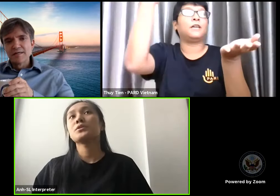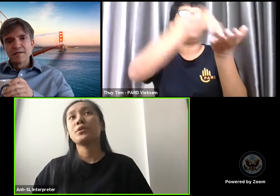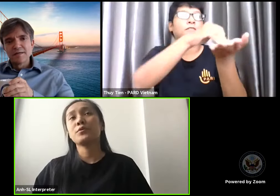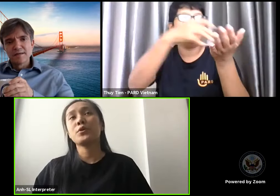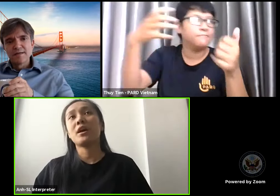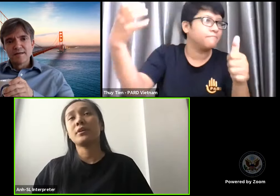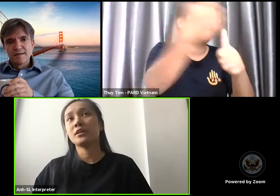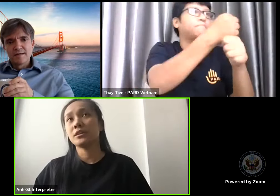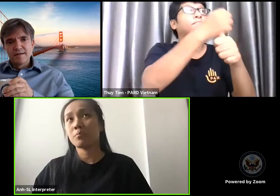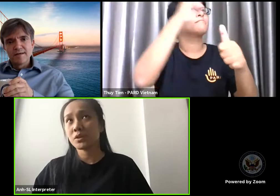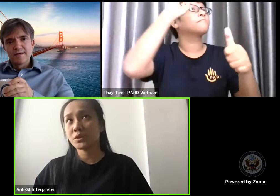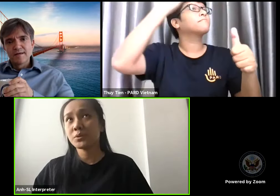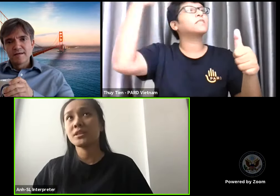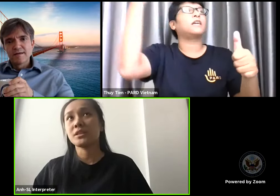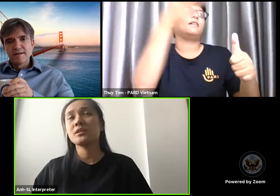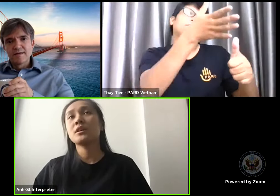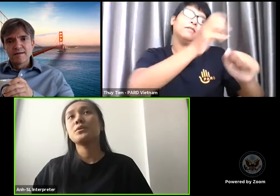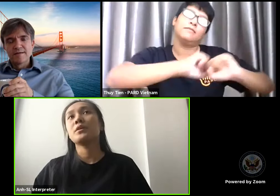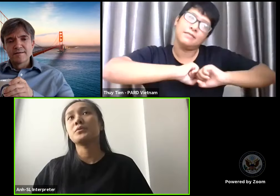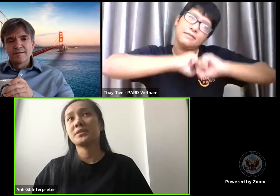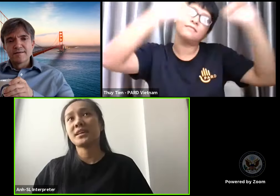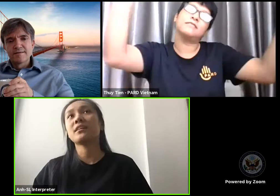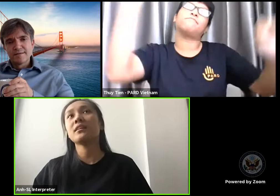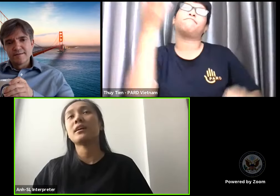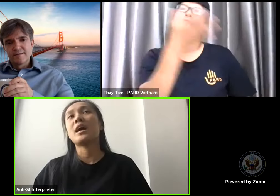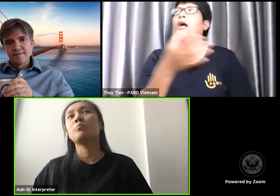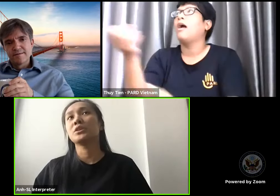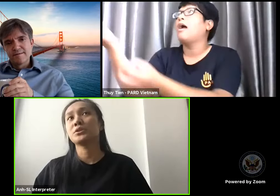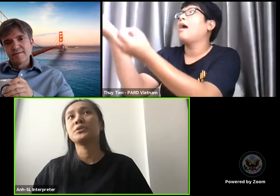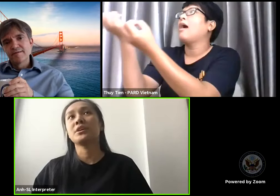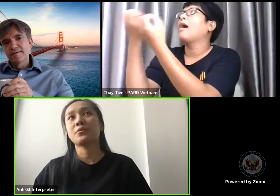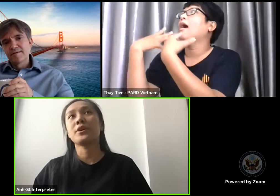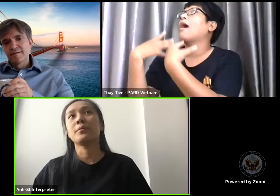so if you have an opportunity, you have to take it and pursue your dream.